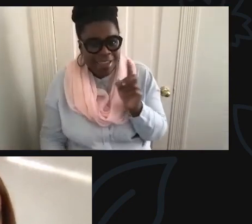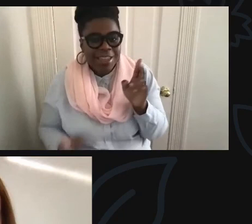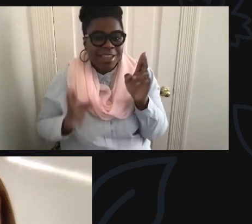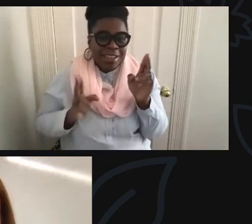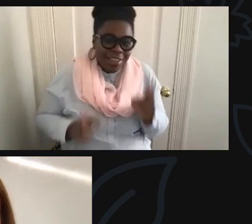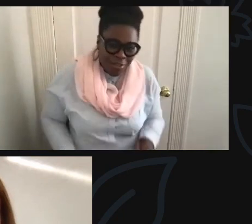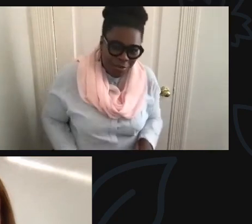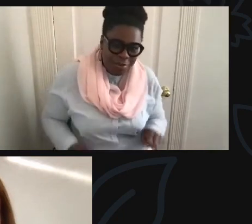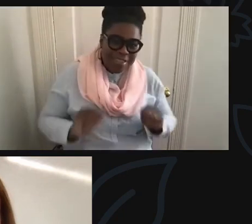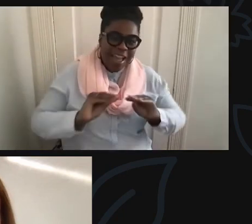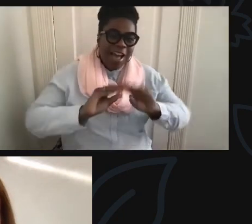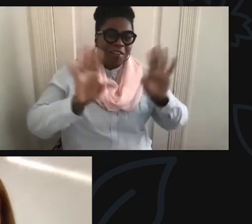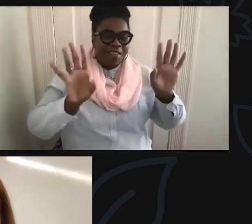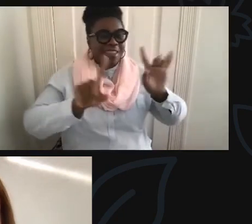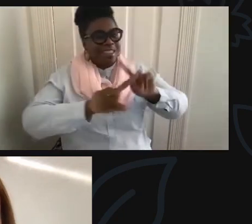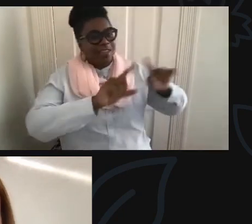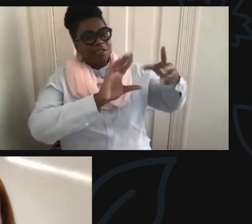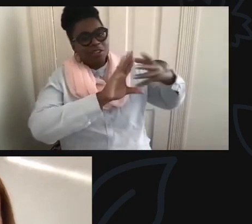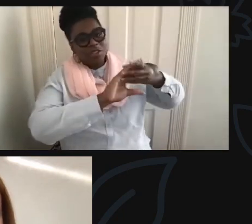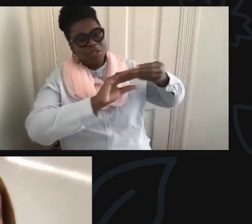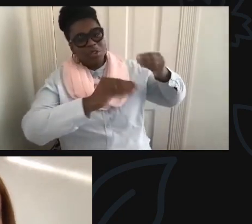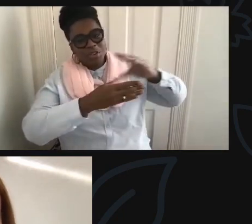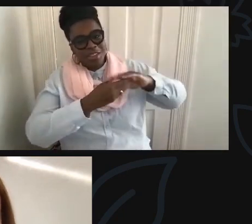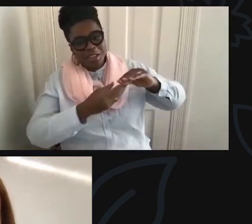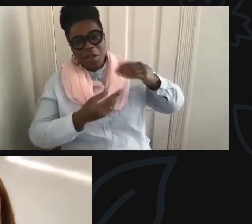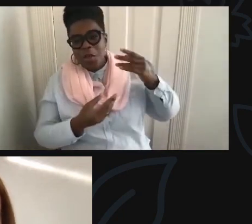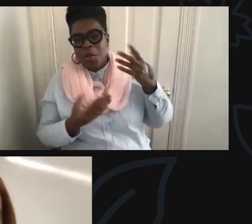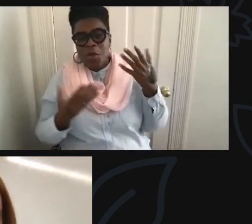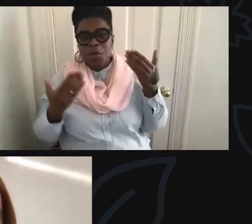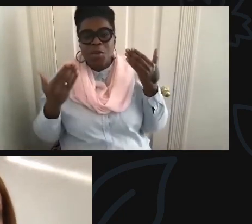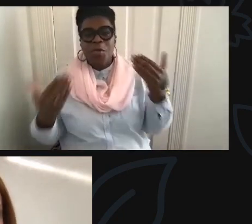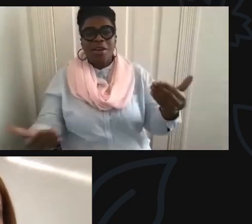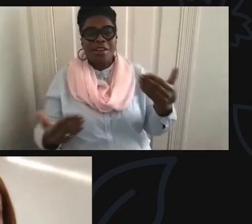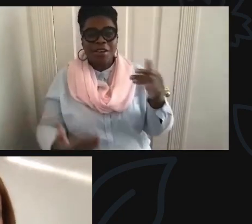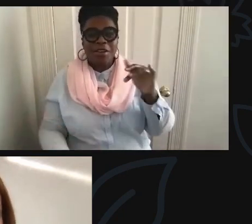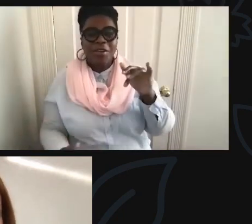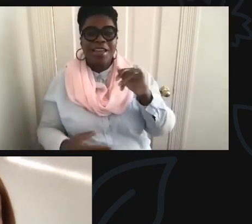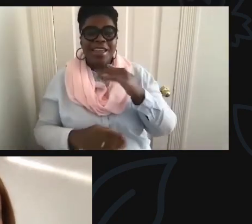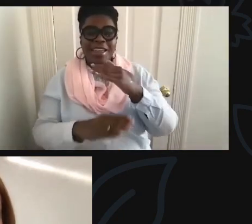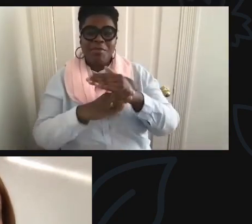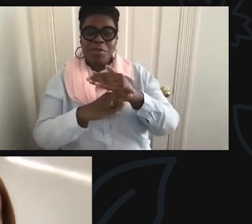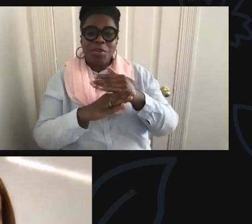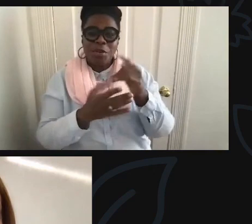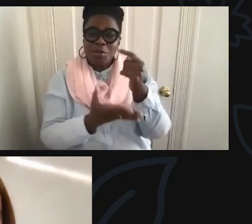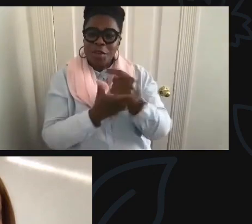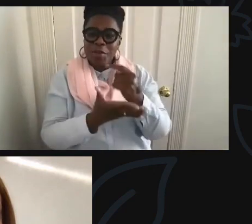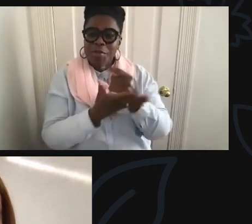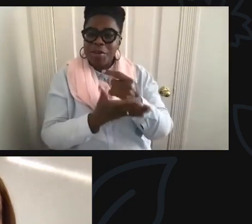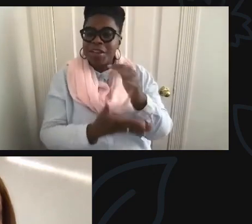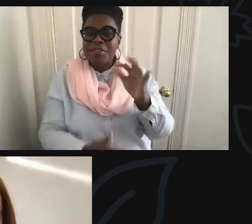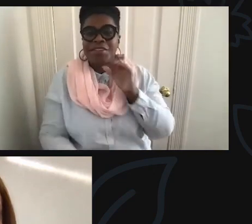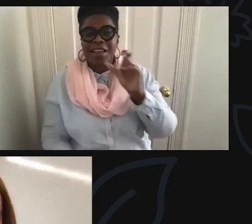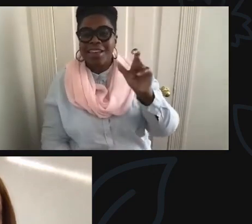obviously another story. We don't want to go around doing amino therapy and people if we don't have to, but I do think that it's